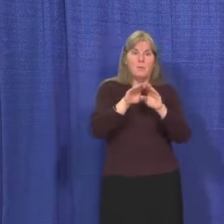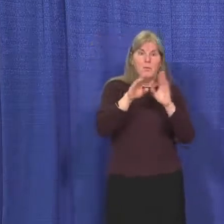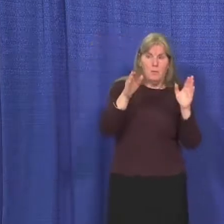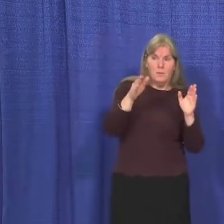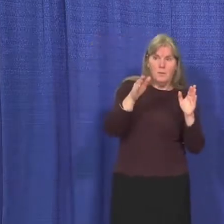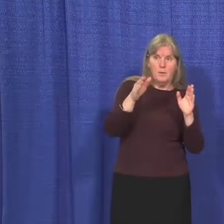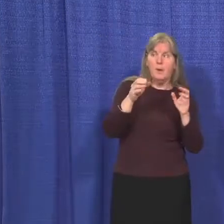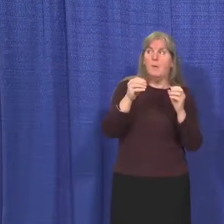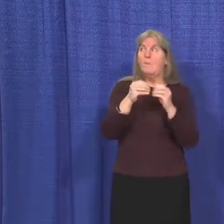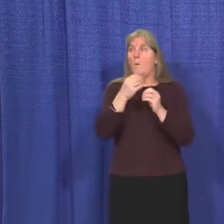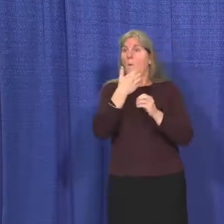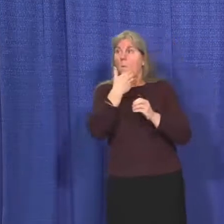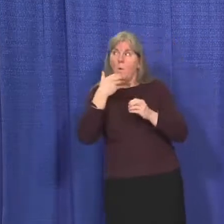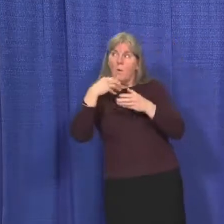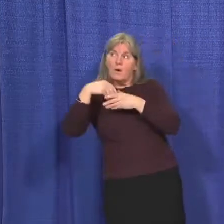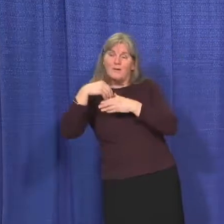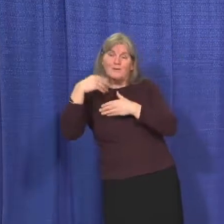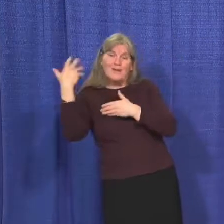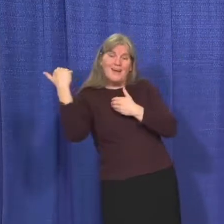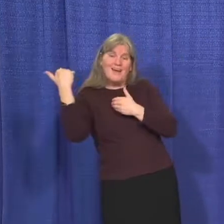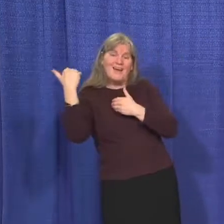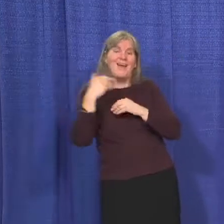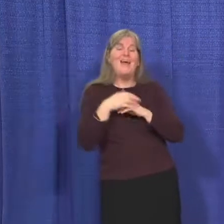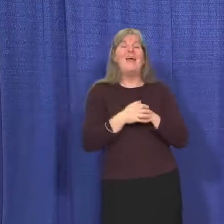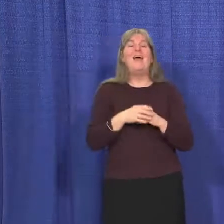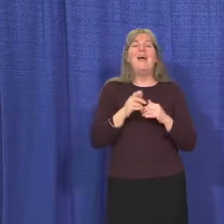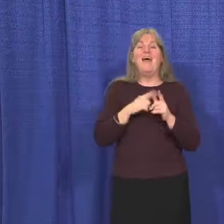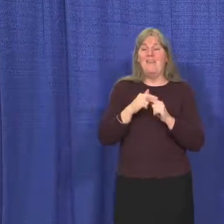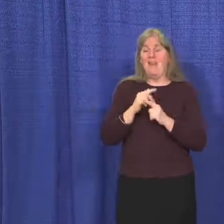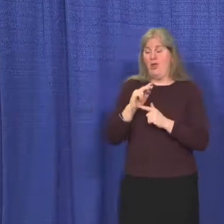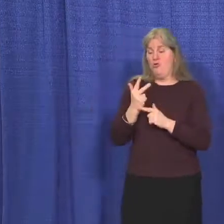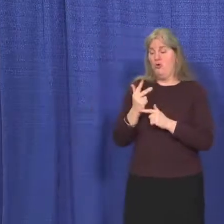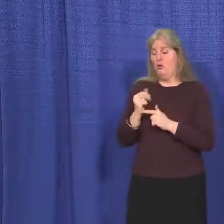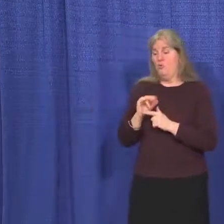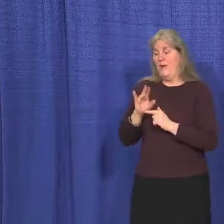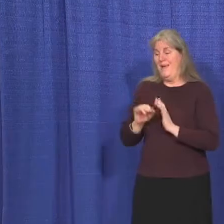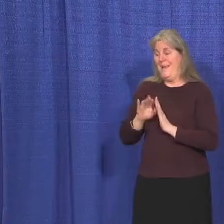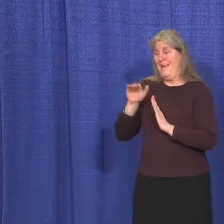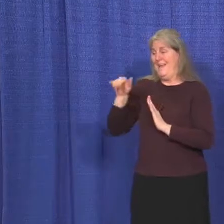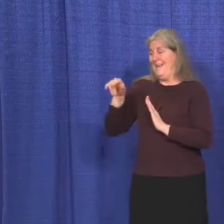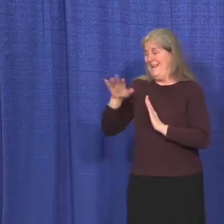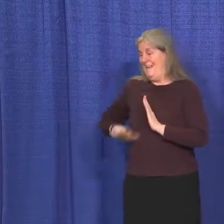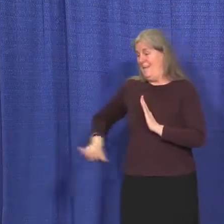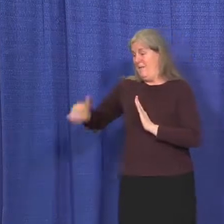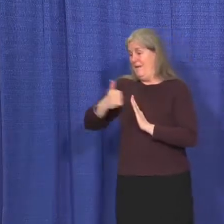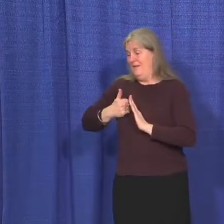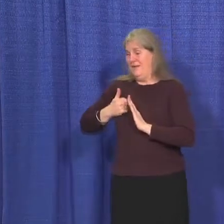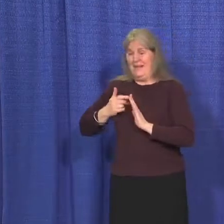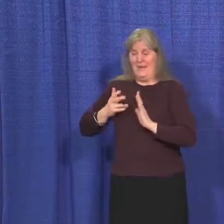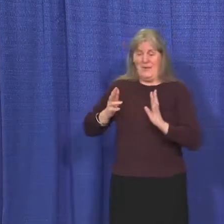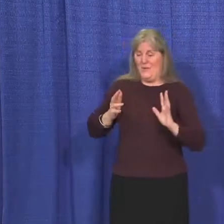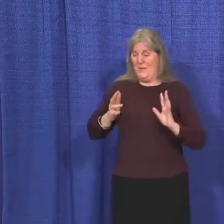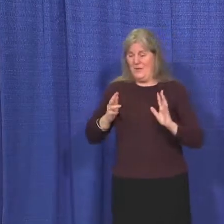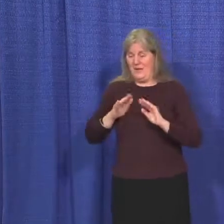approaches, and if we can get to the other side of this third wave and variants surge.